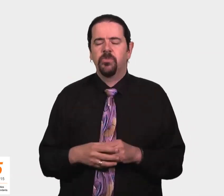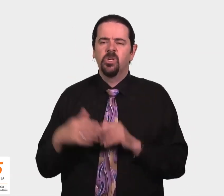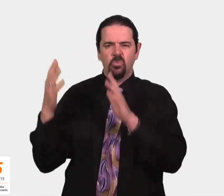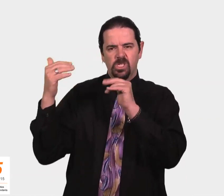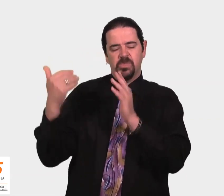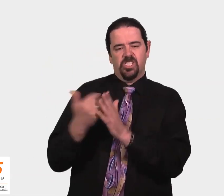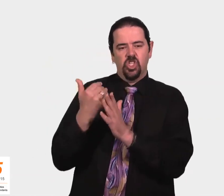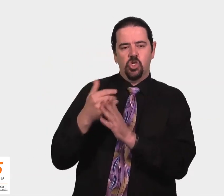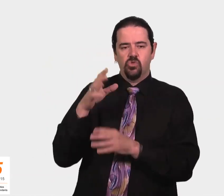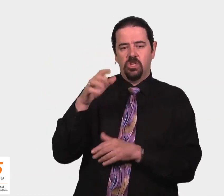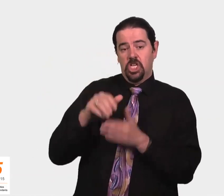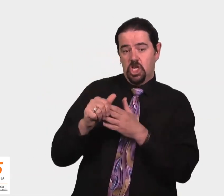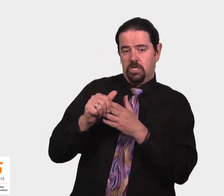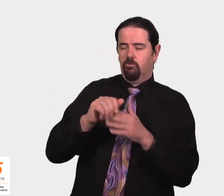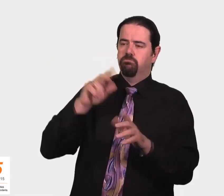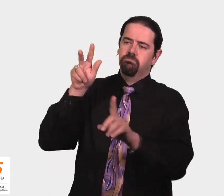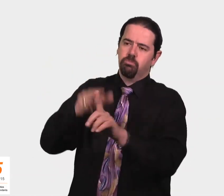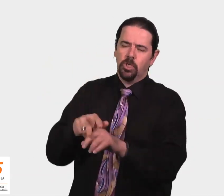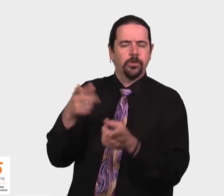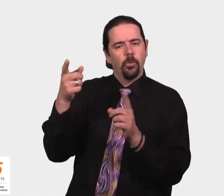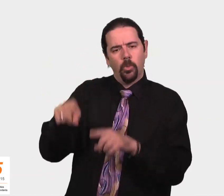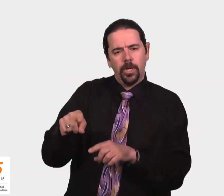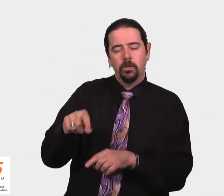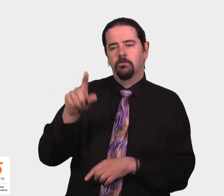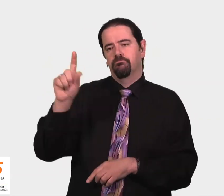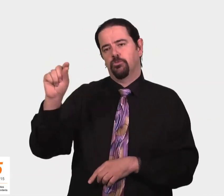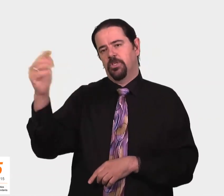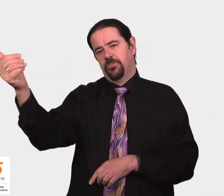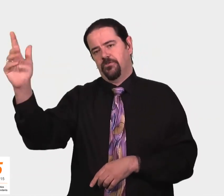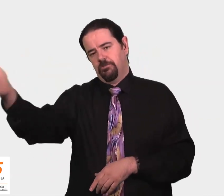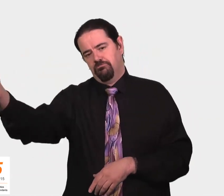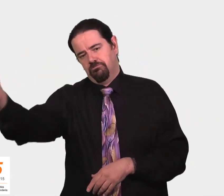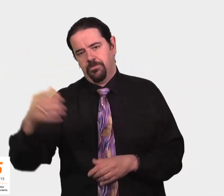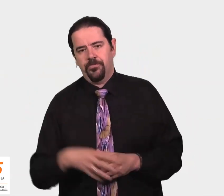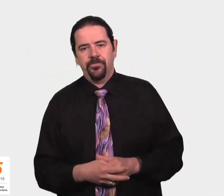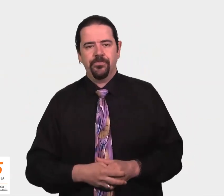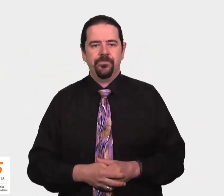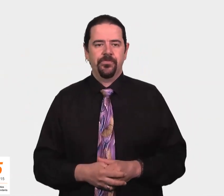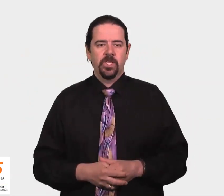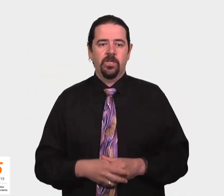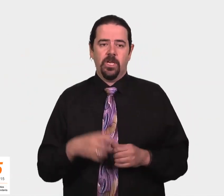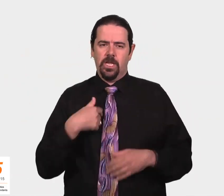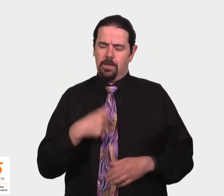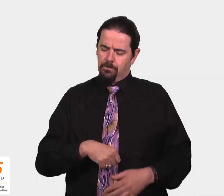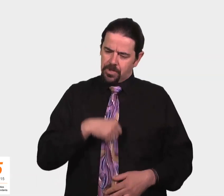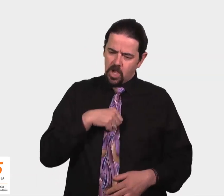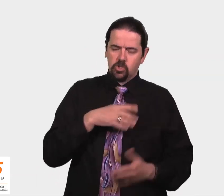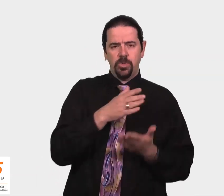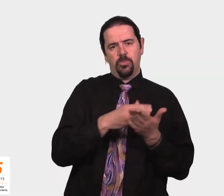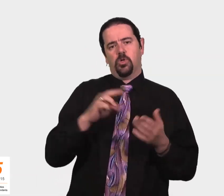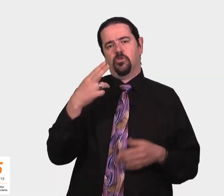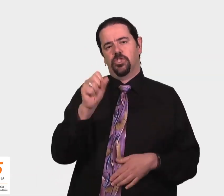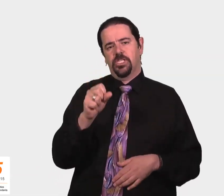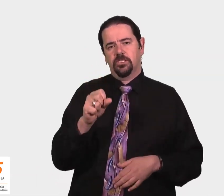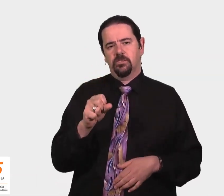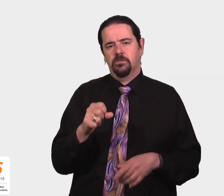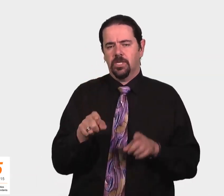It is anticipated that a new leader will be appointed in 2015. I am proud to be part of CHS